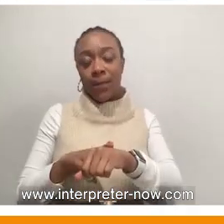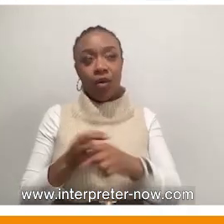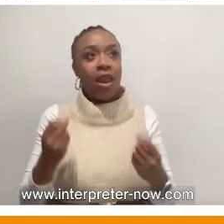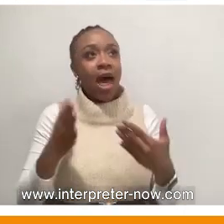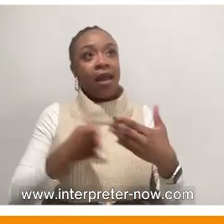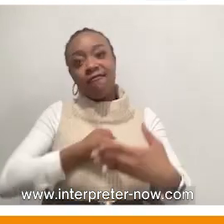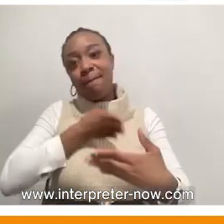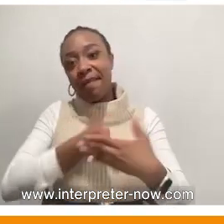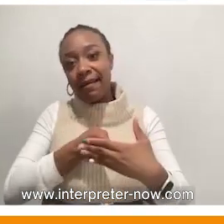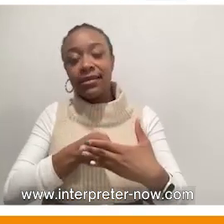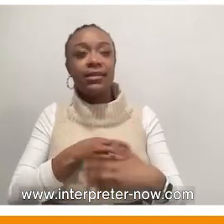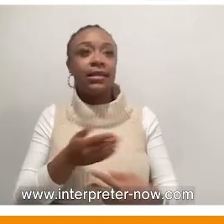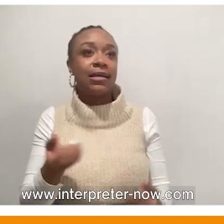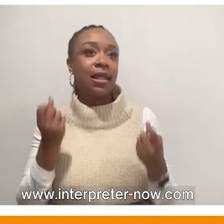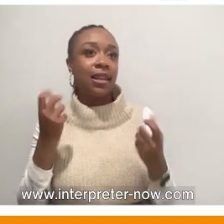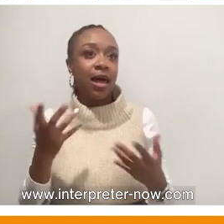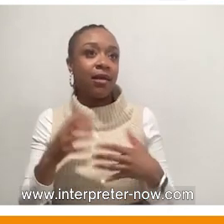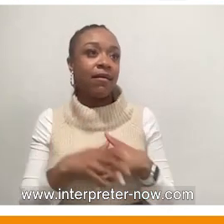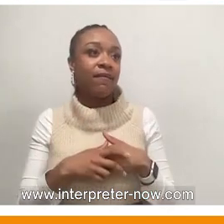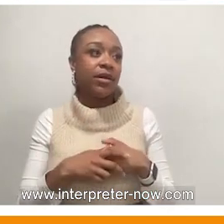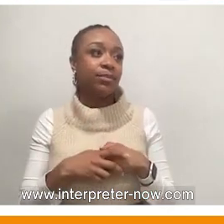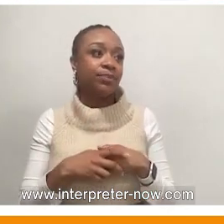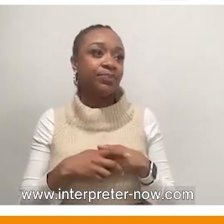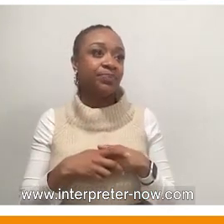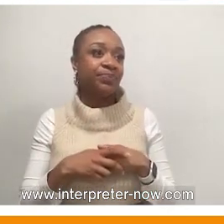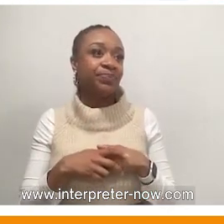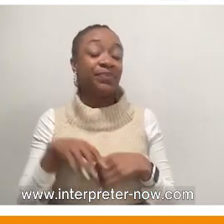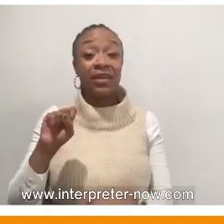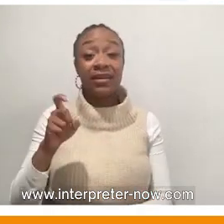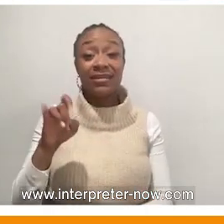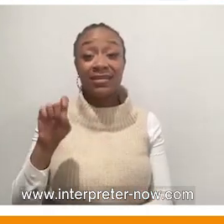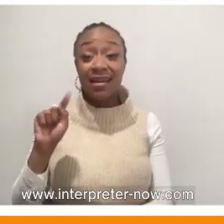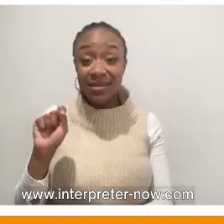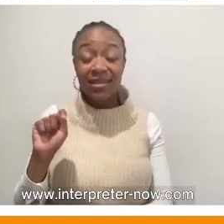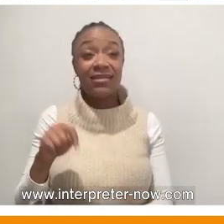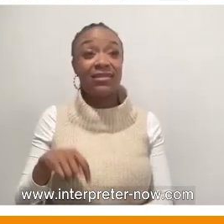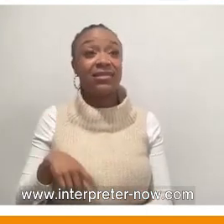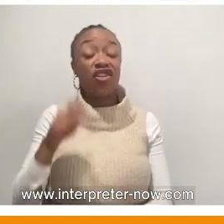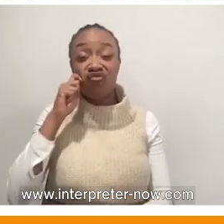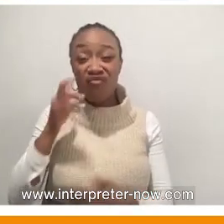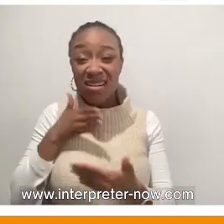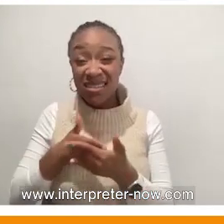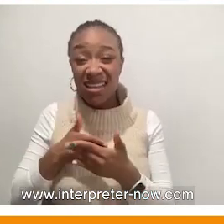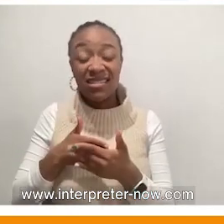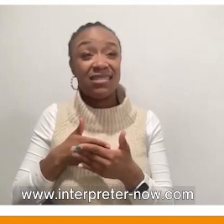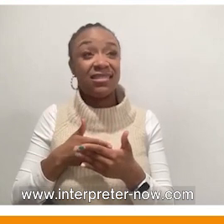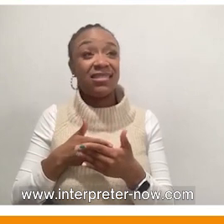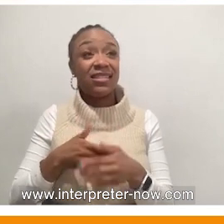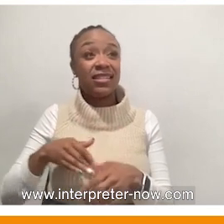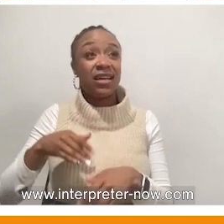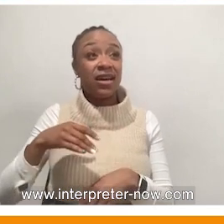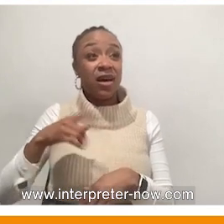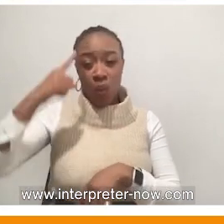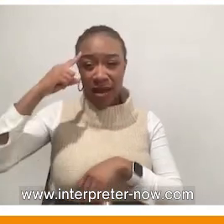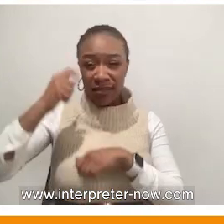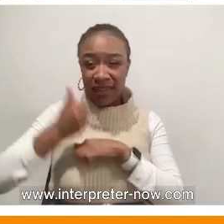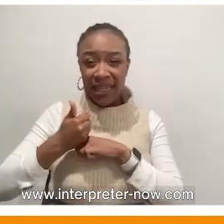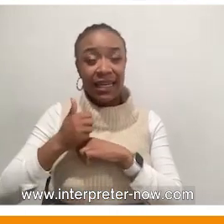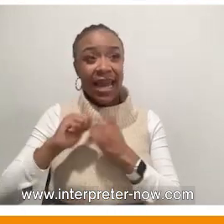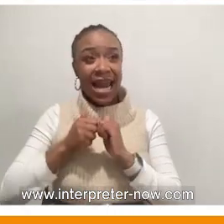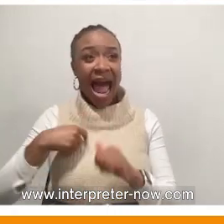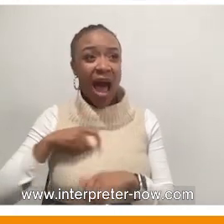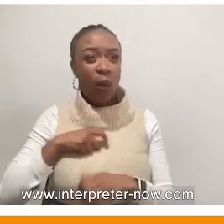around a lot of biases, a lot of sexist, racist ways of thinking and being, as we navigate